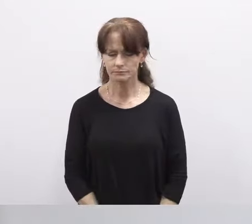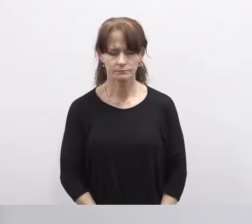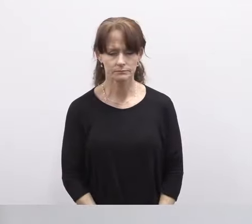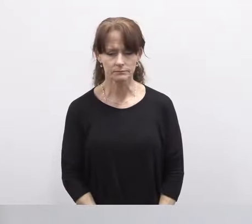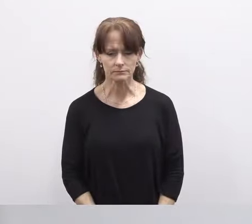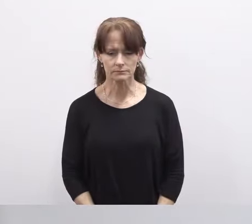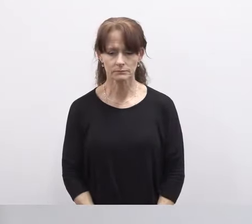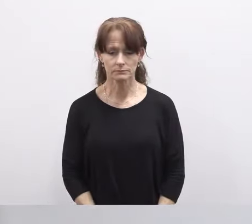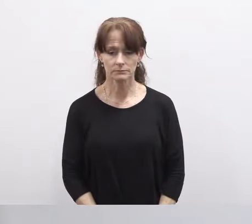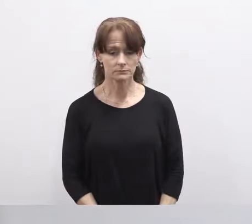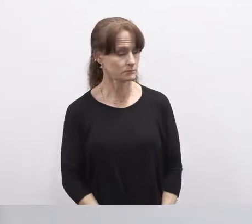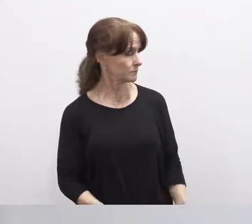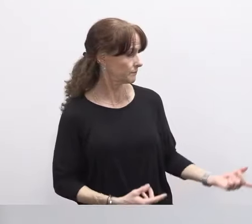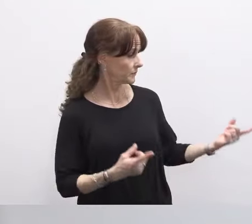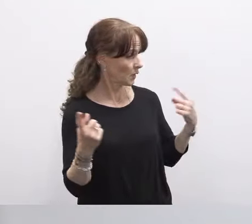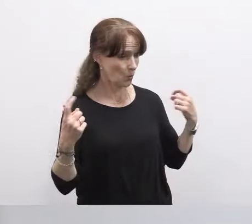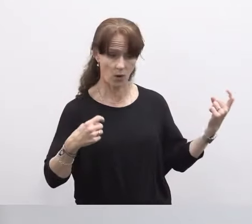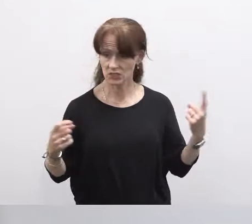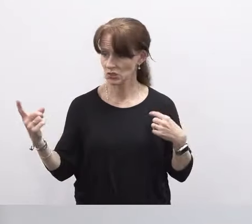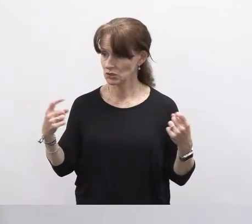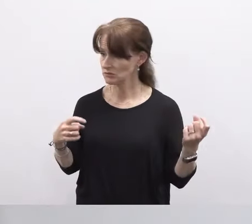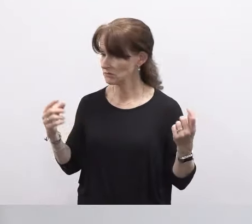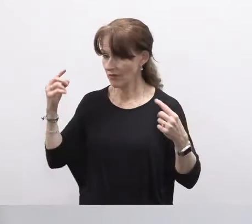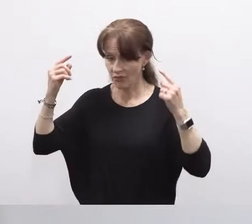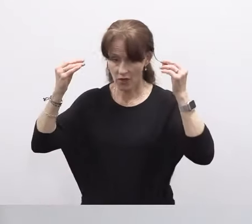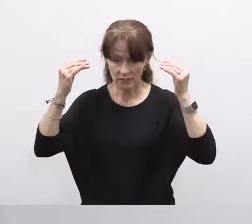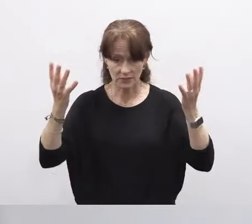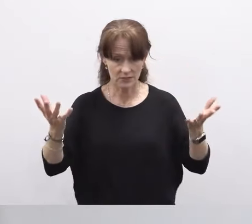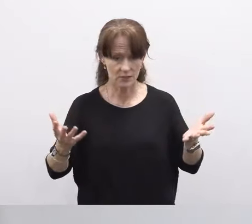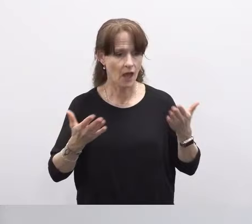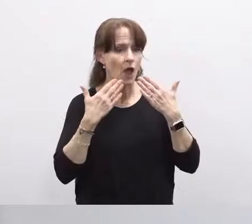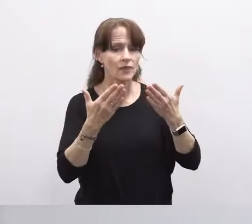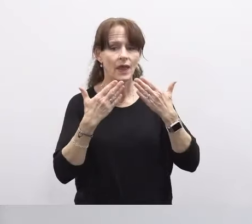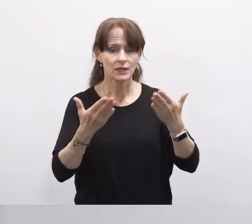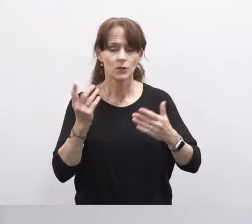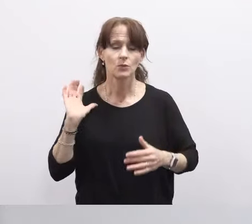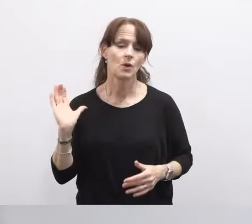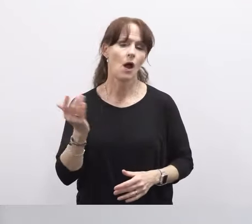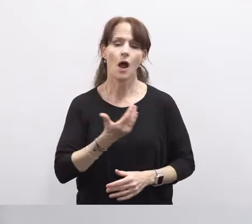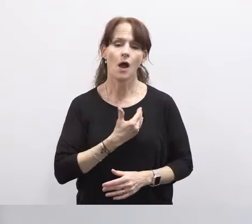Any other questions or thoughts, colleagues? So thank you to our audit committee.